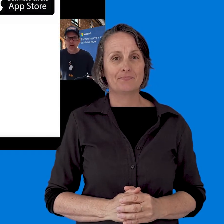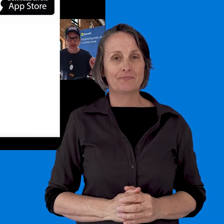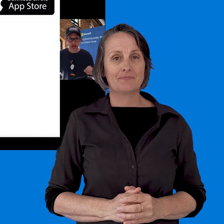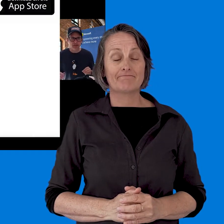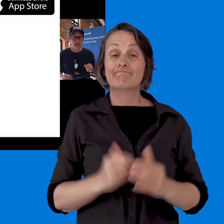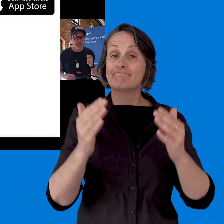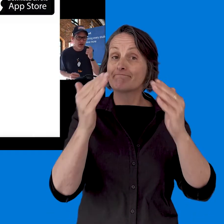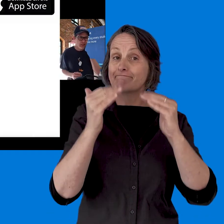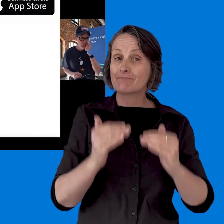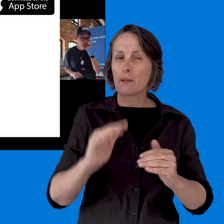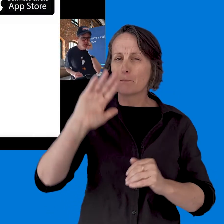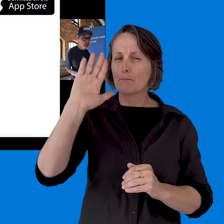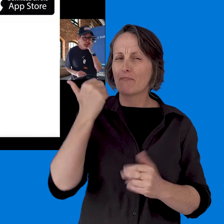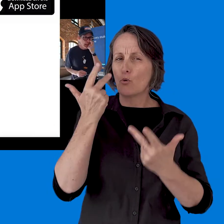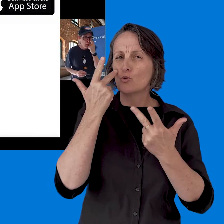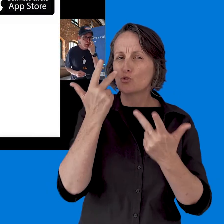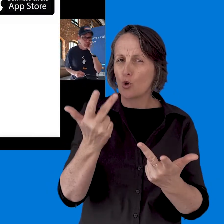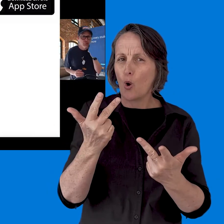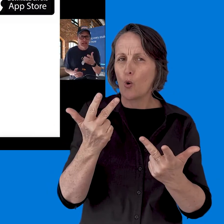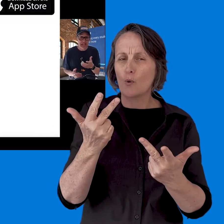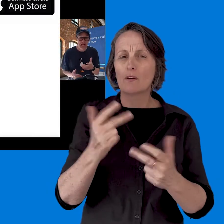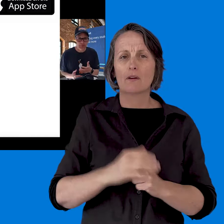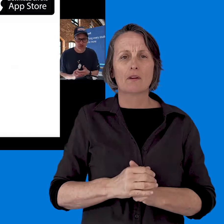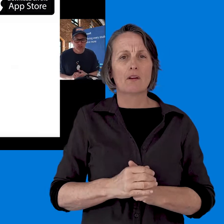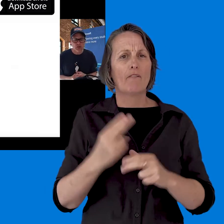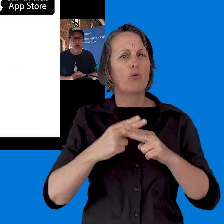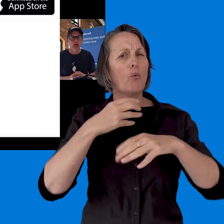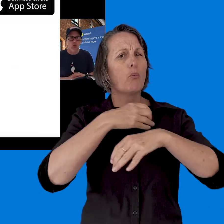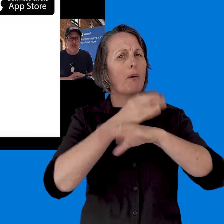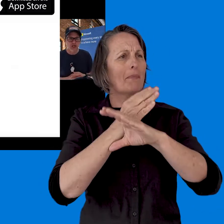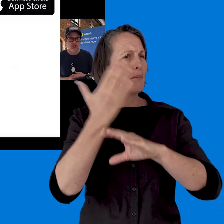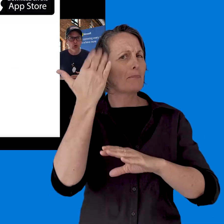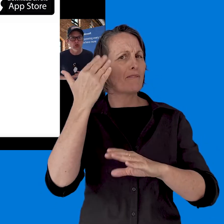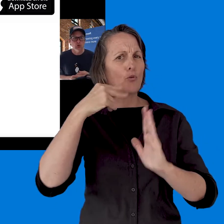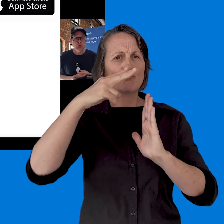Now, another thing that I showed you in our reading episode was I showed you